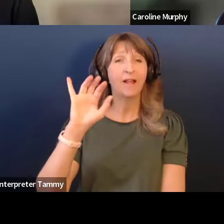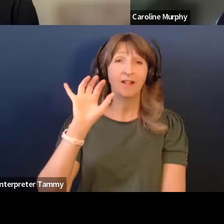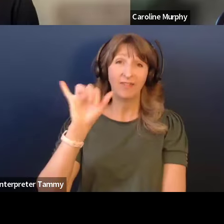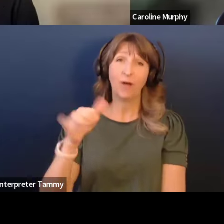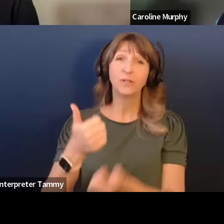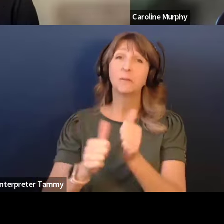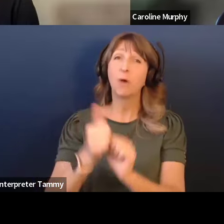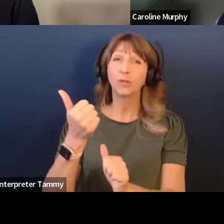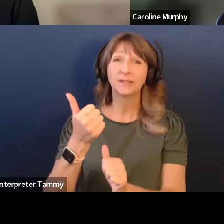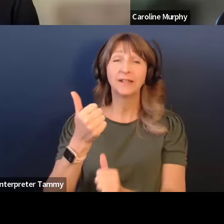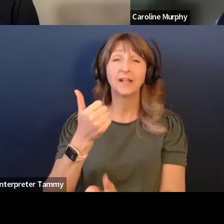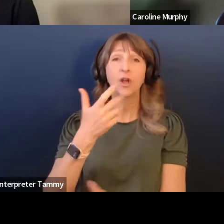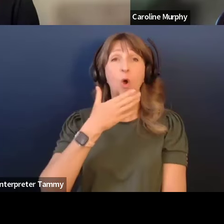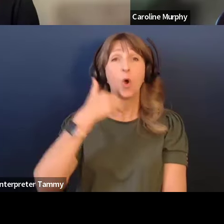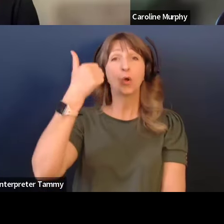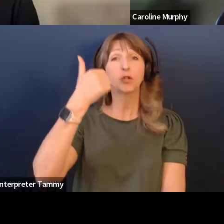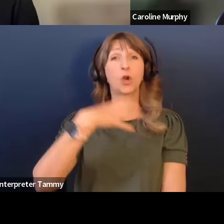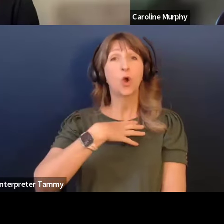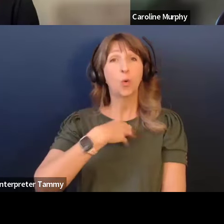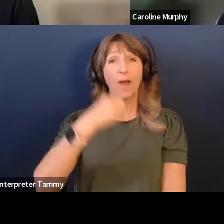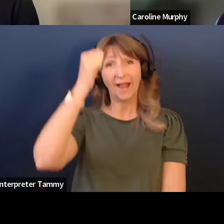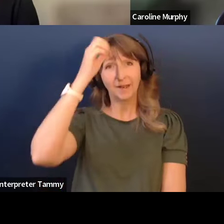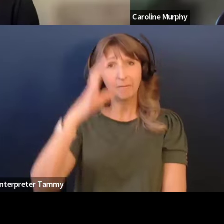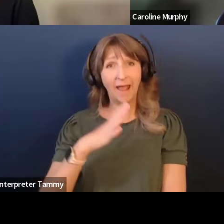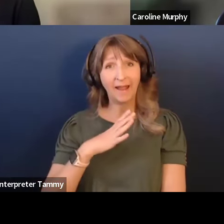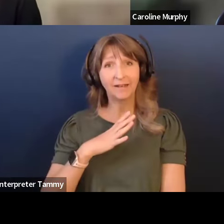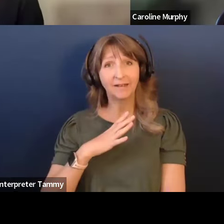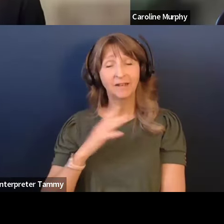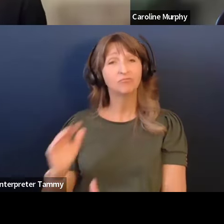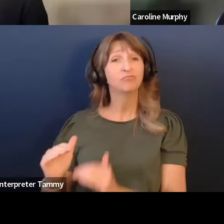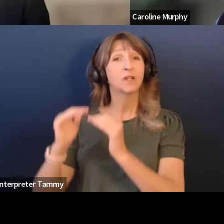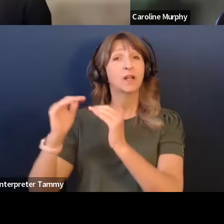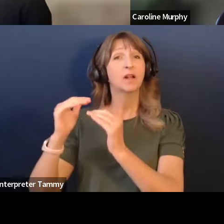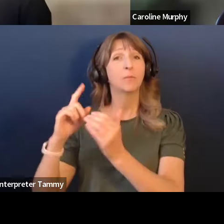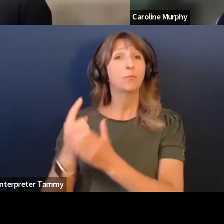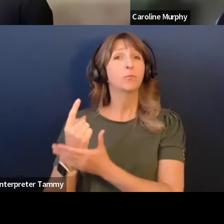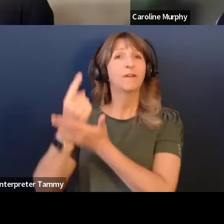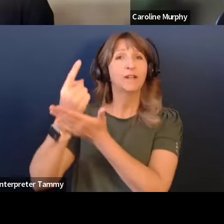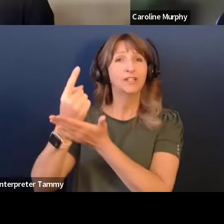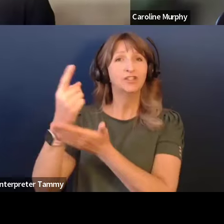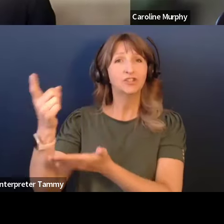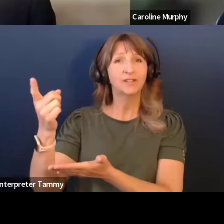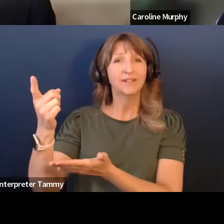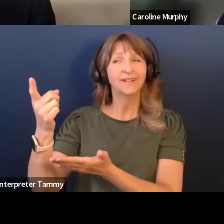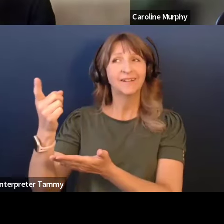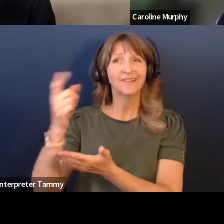white men of privilege and we had no common ground. These people couldn't understand me and